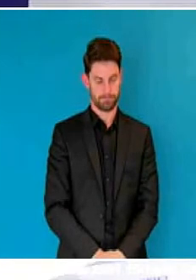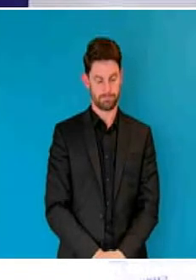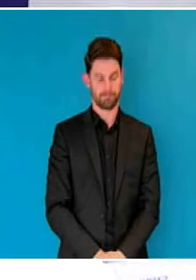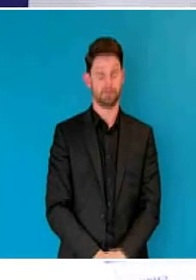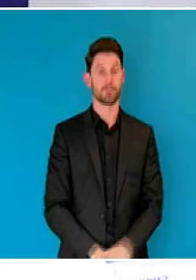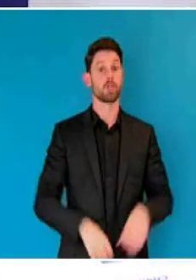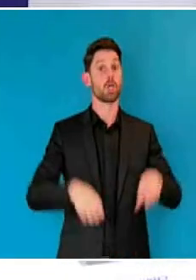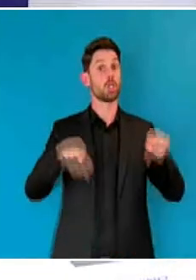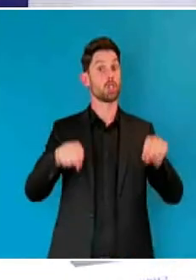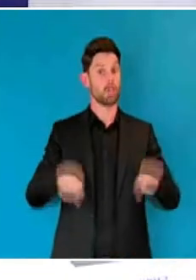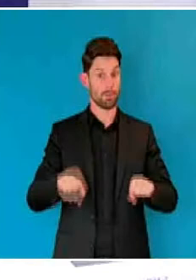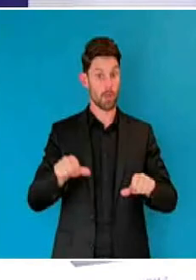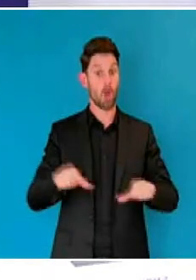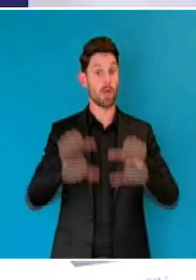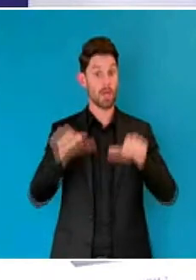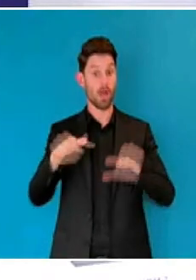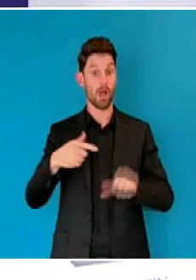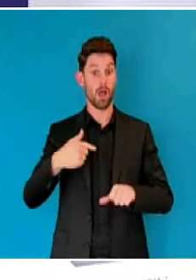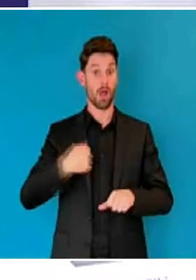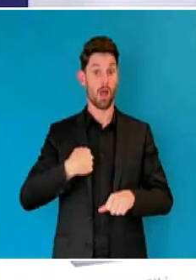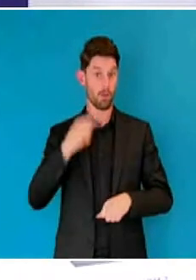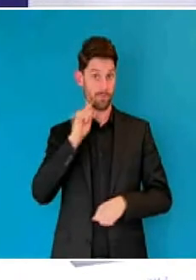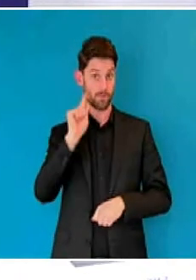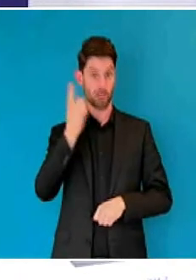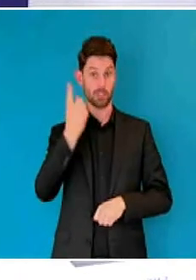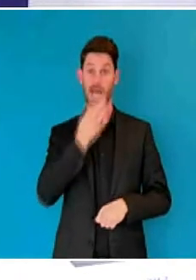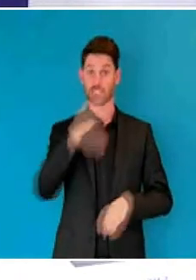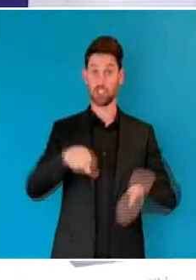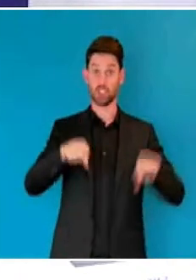On this occasion I will ask the Chair if he has any questions, the answer to which is